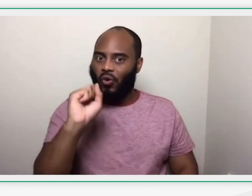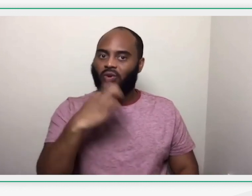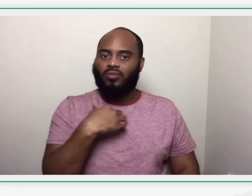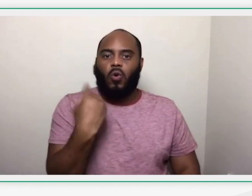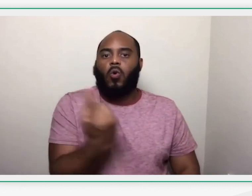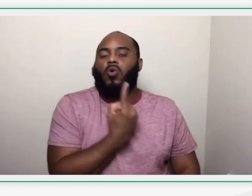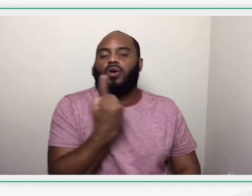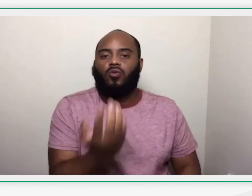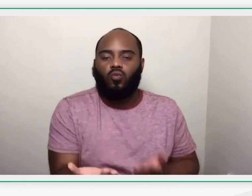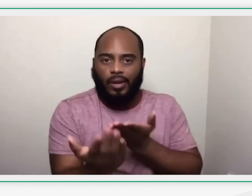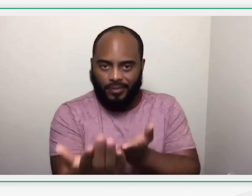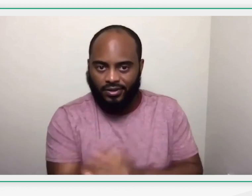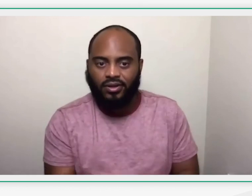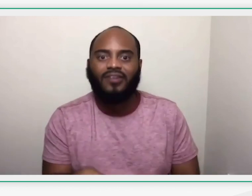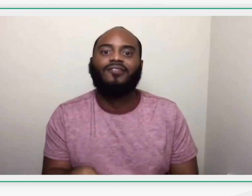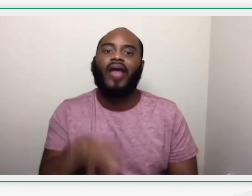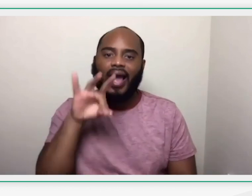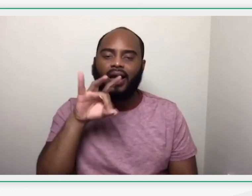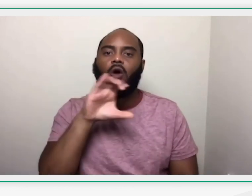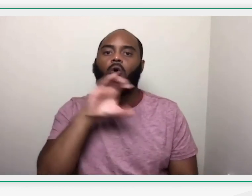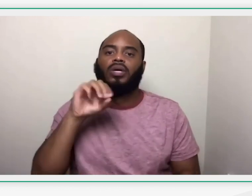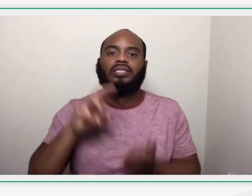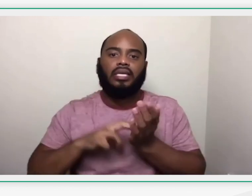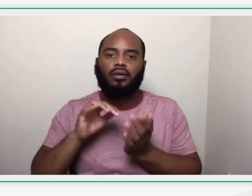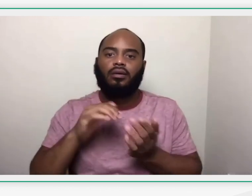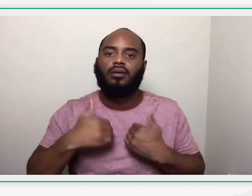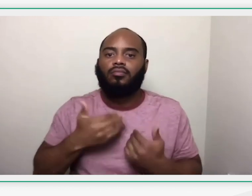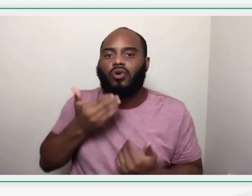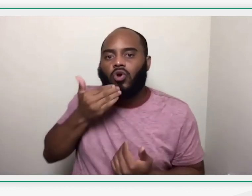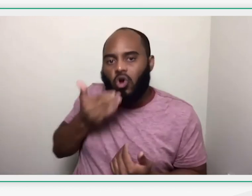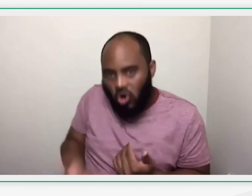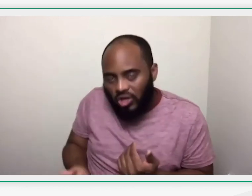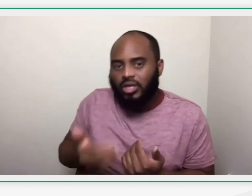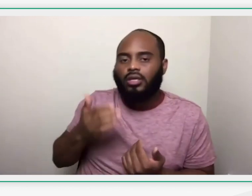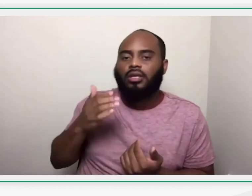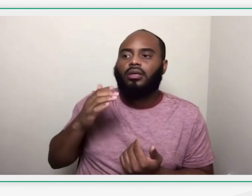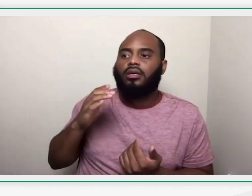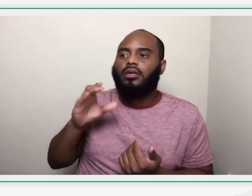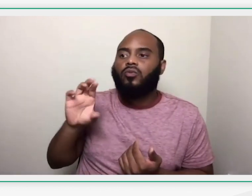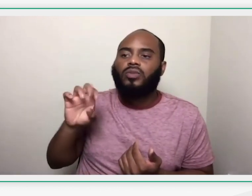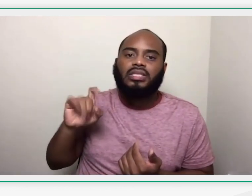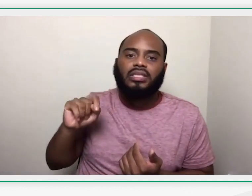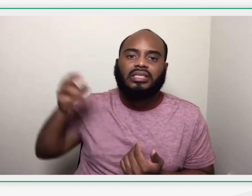This is why I always recommend you find a co-signer that has good credit history behind them.